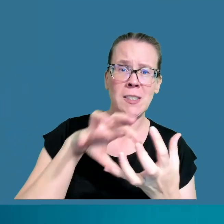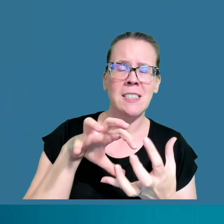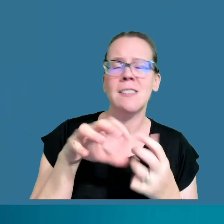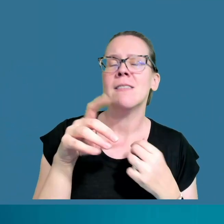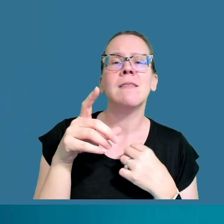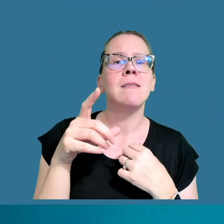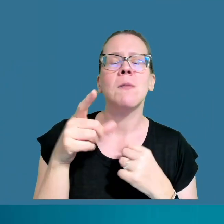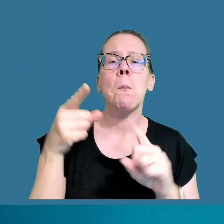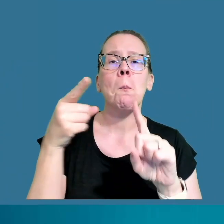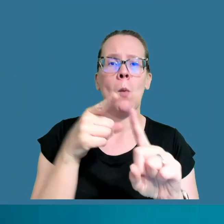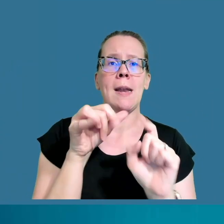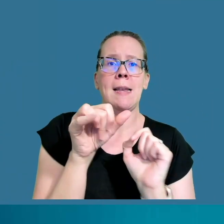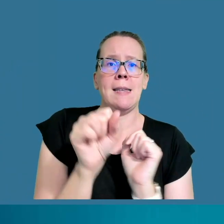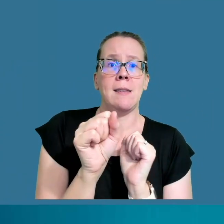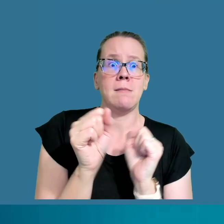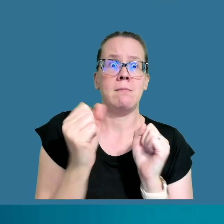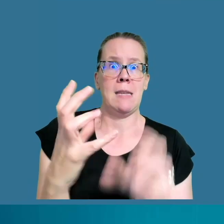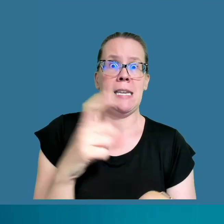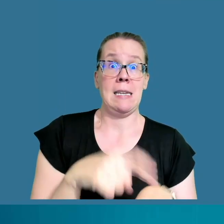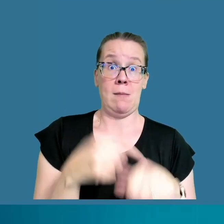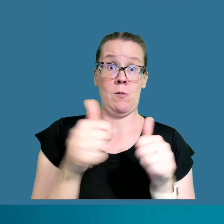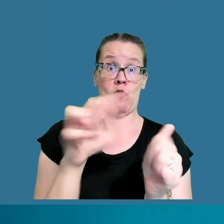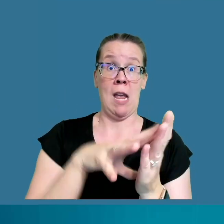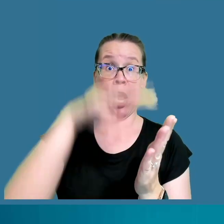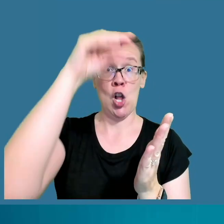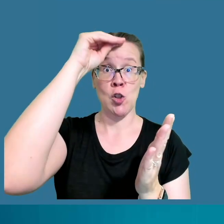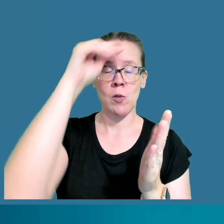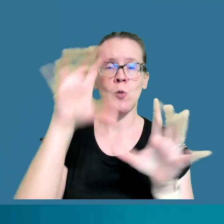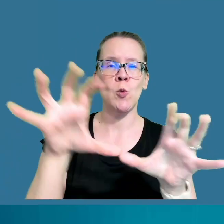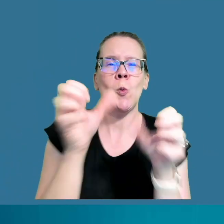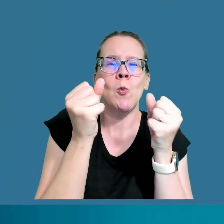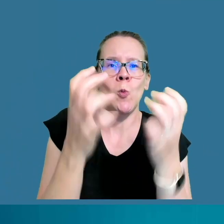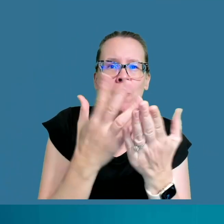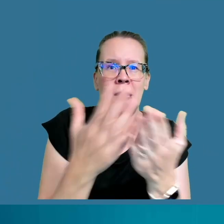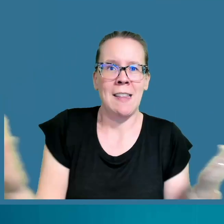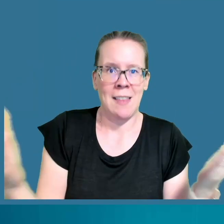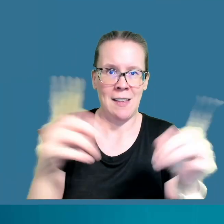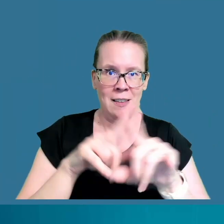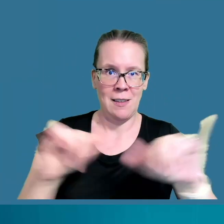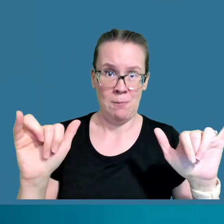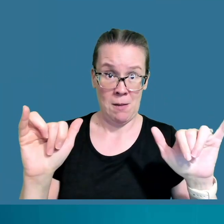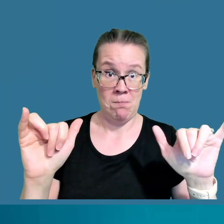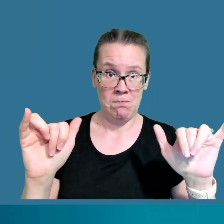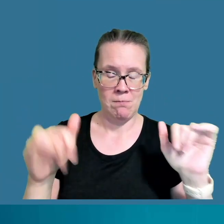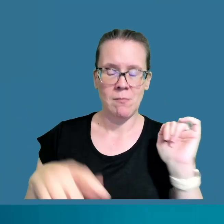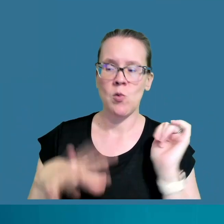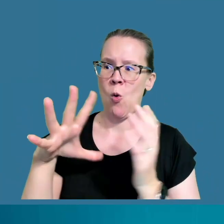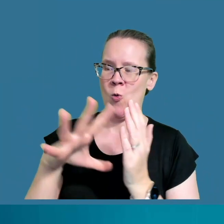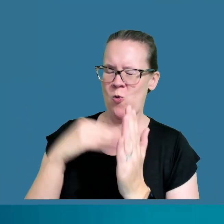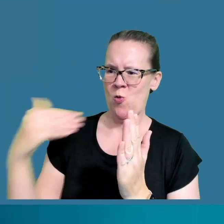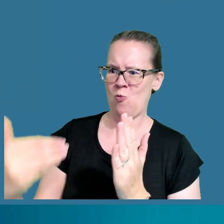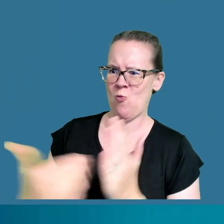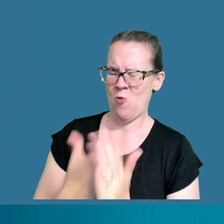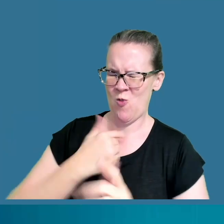But, in reality, the problem is that it's a very, uh, layered skill. So as you're learning this new